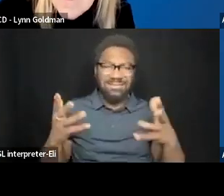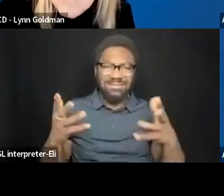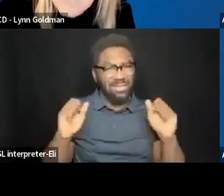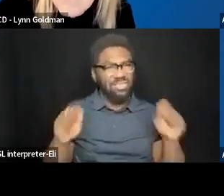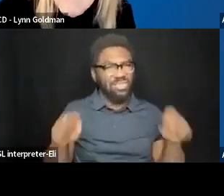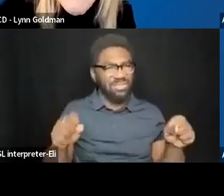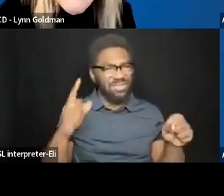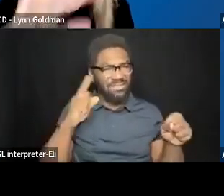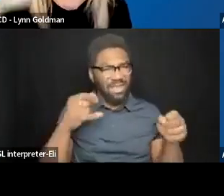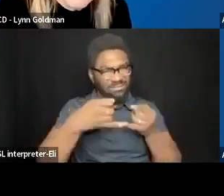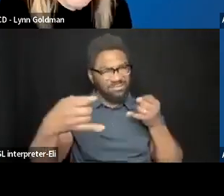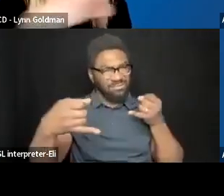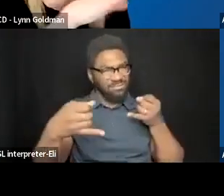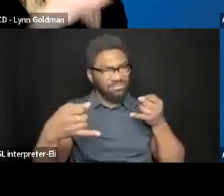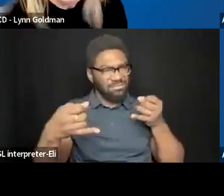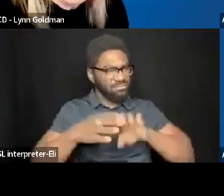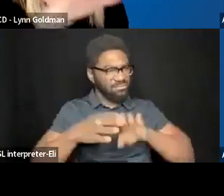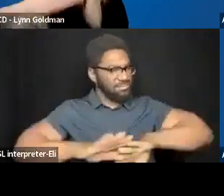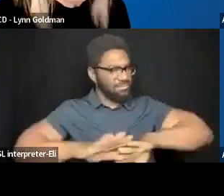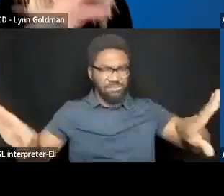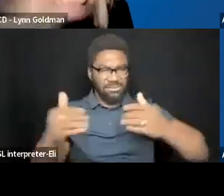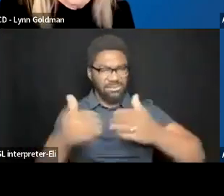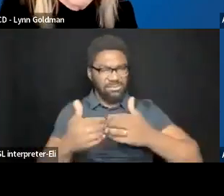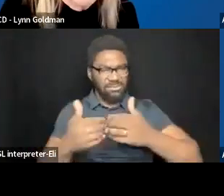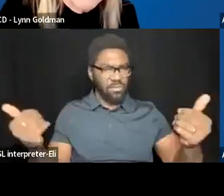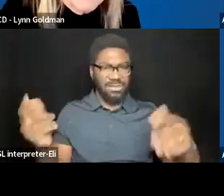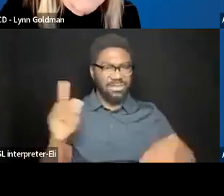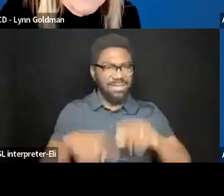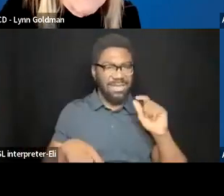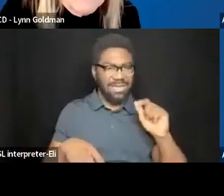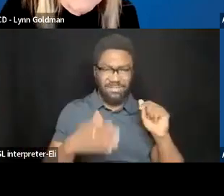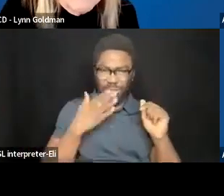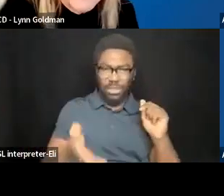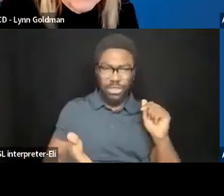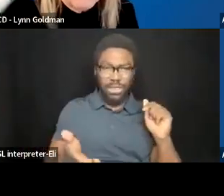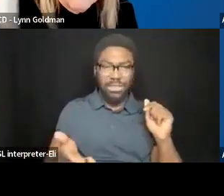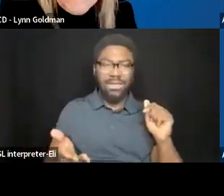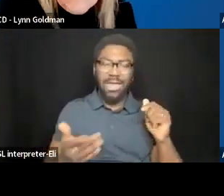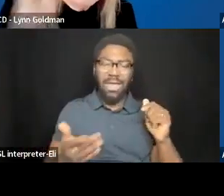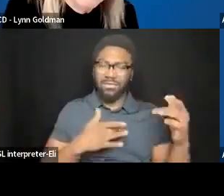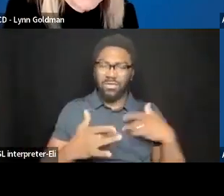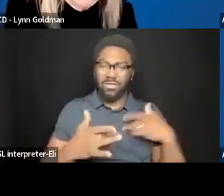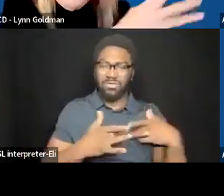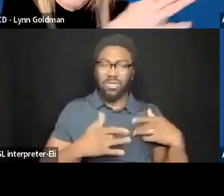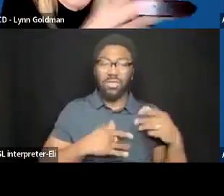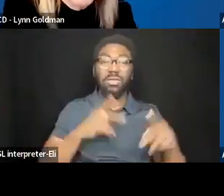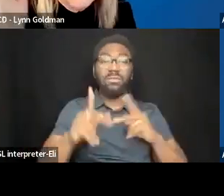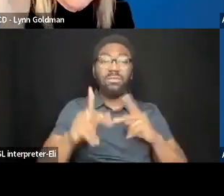I'm worried about people who don't know science reading some of this and thinking, okay, that's a line you have to draw